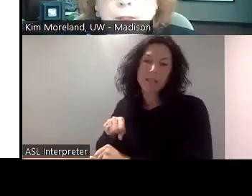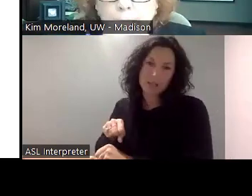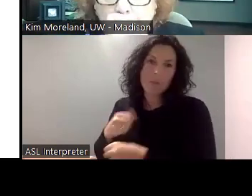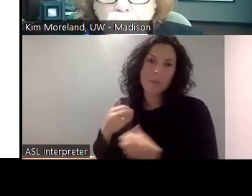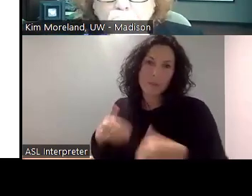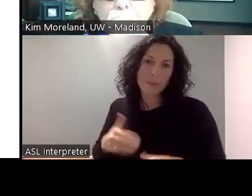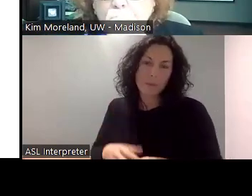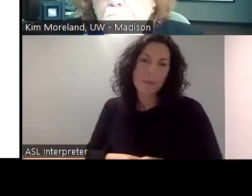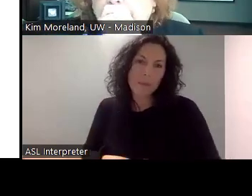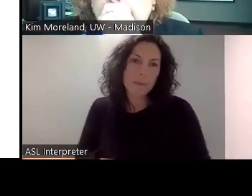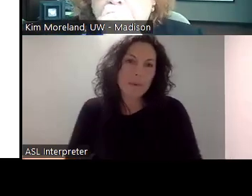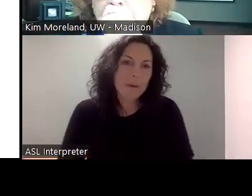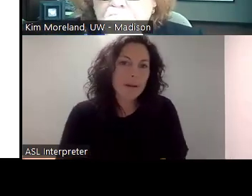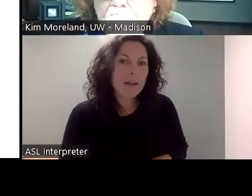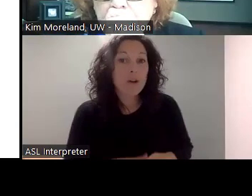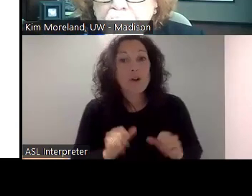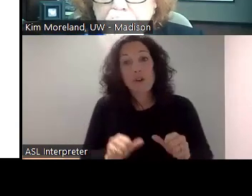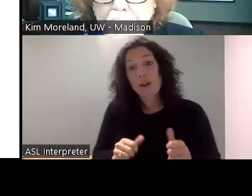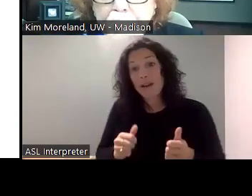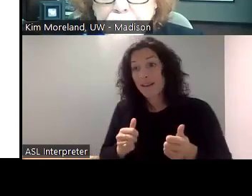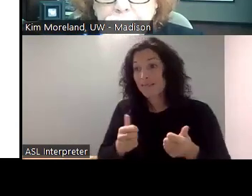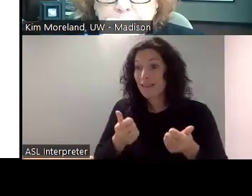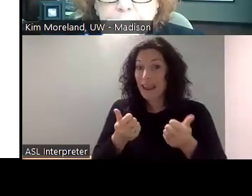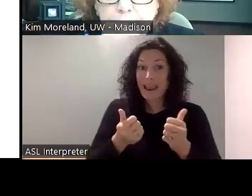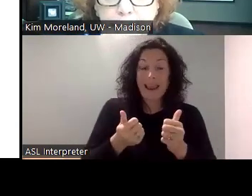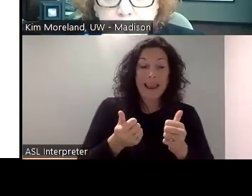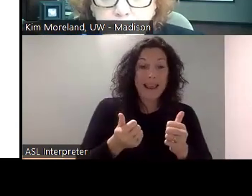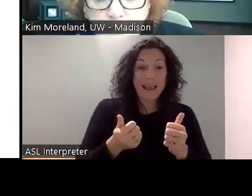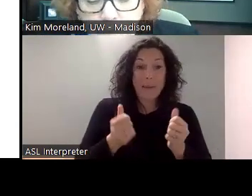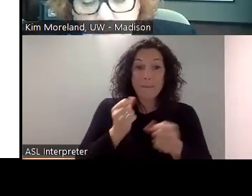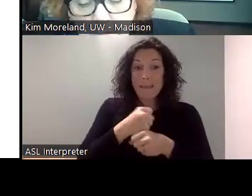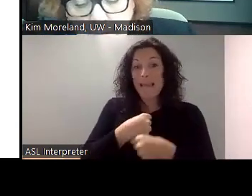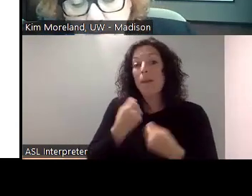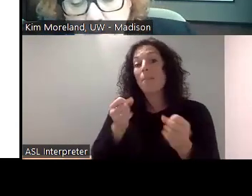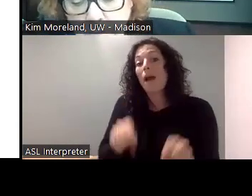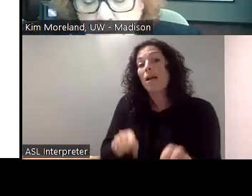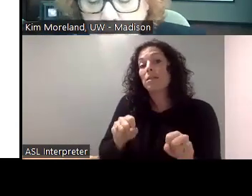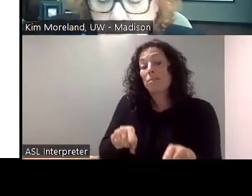may very well enable the success or foster success